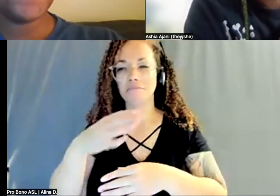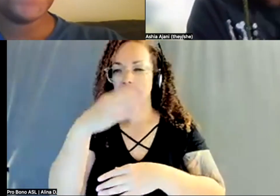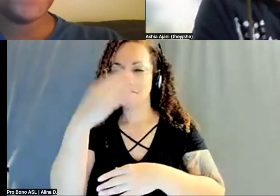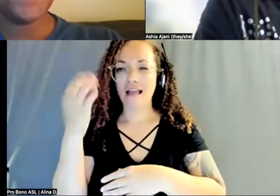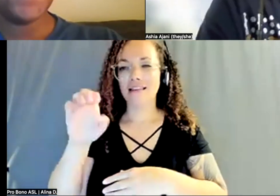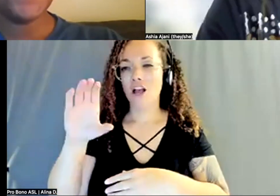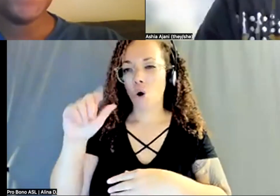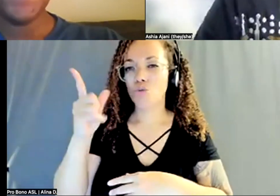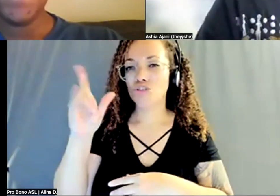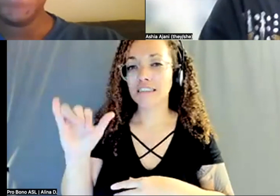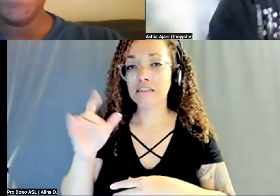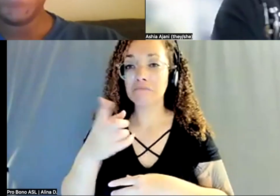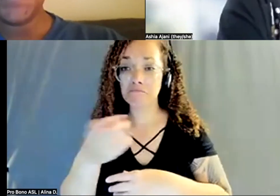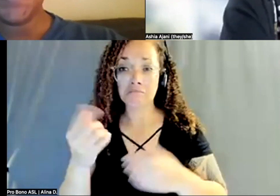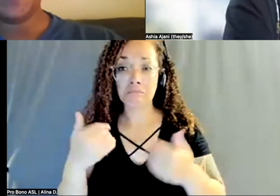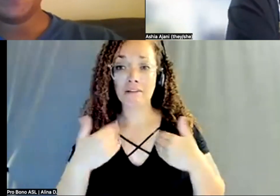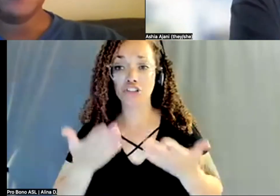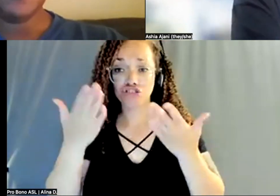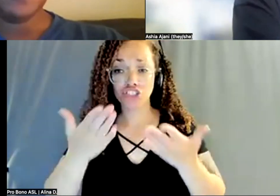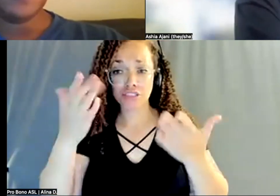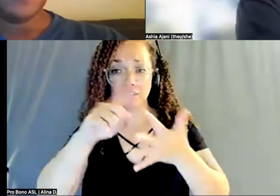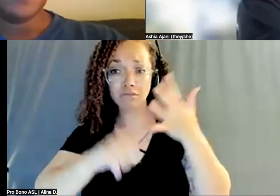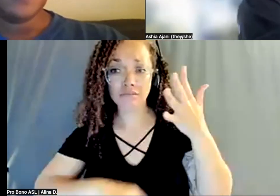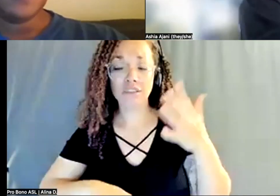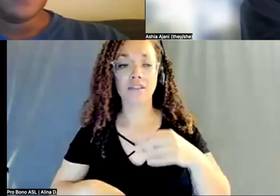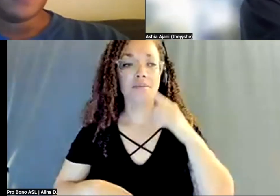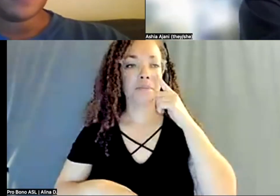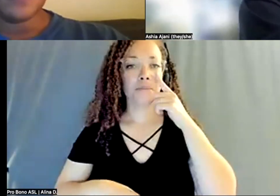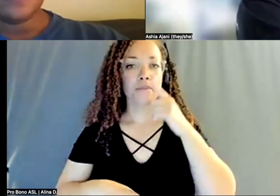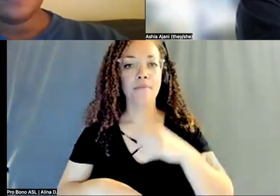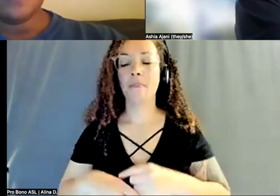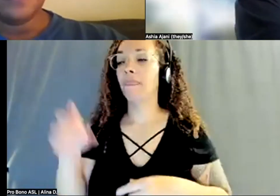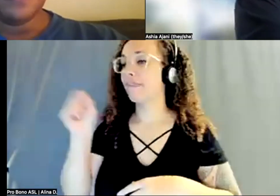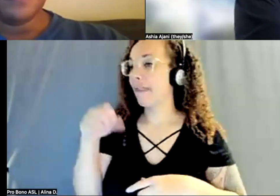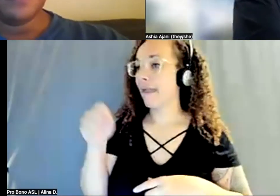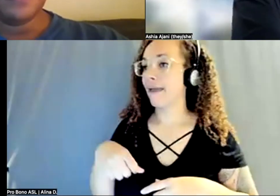Yeah, a couple of ones I can like, off the top of my head.